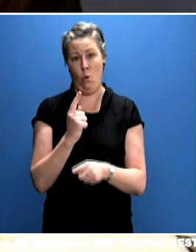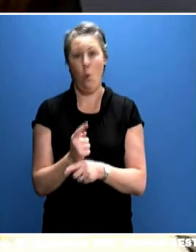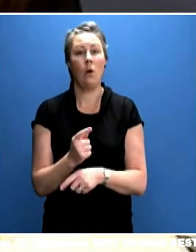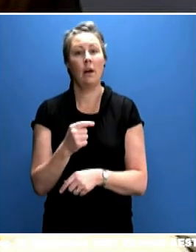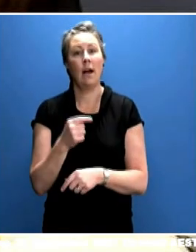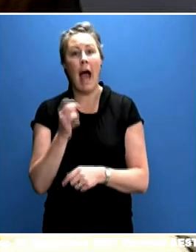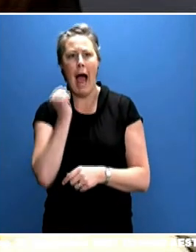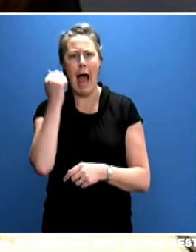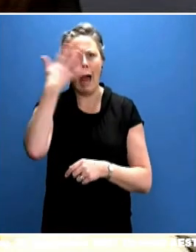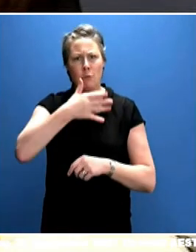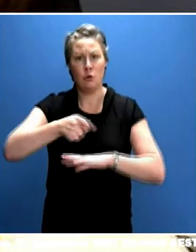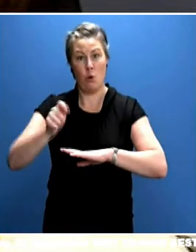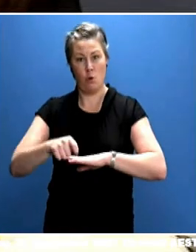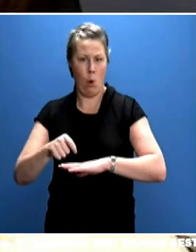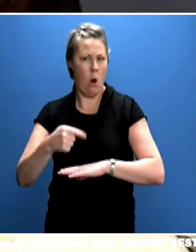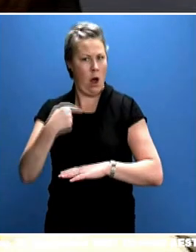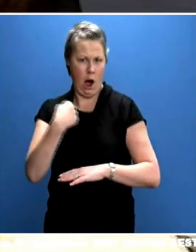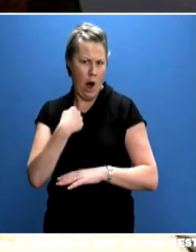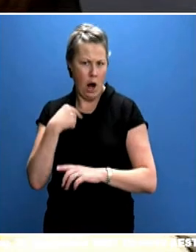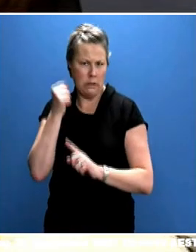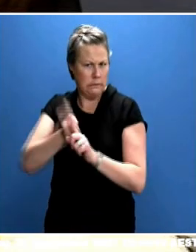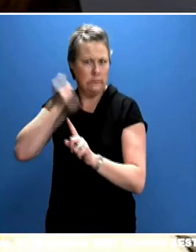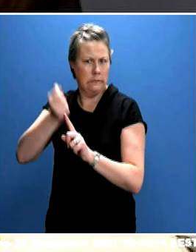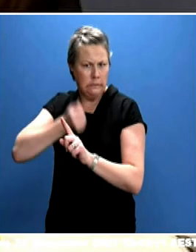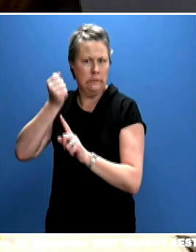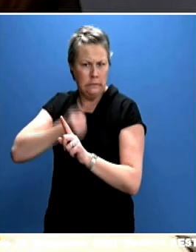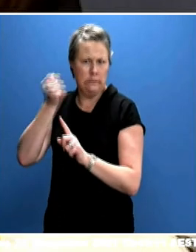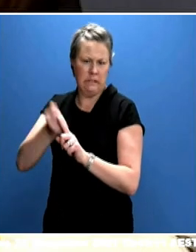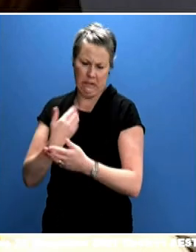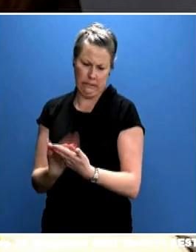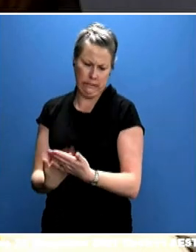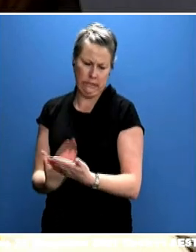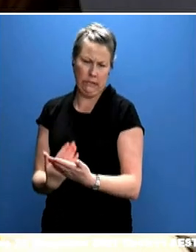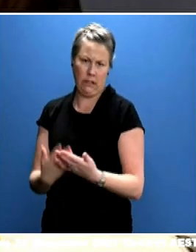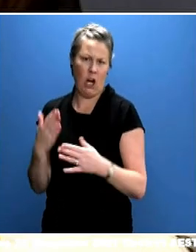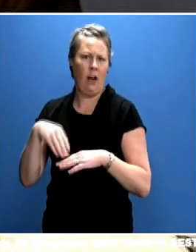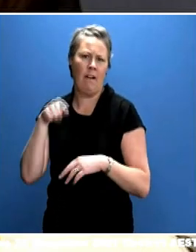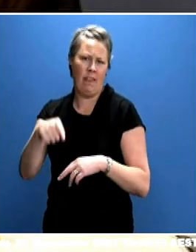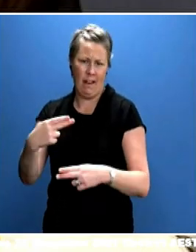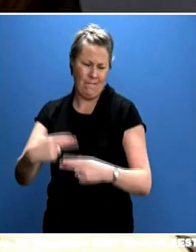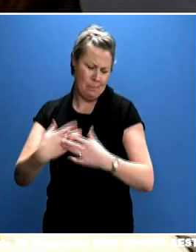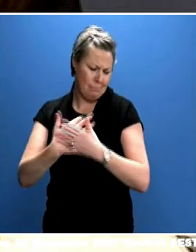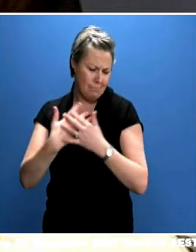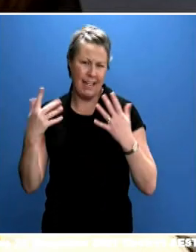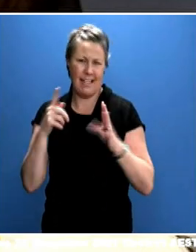jurisdiction for over ten years, and I can't for the life of me understand why